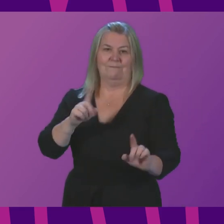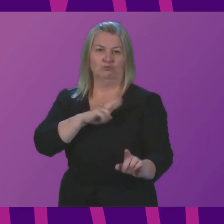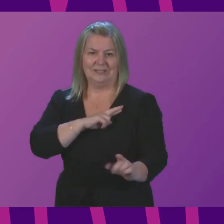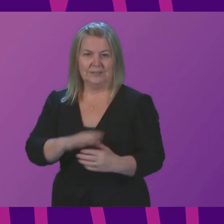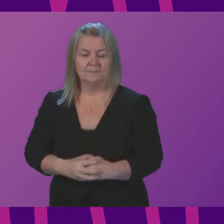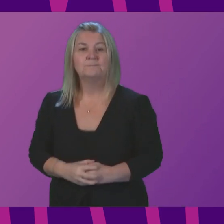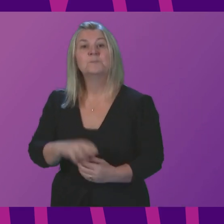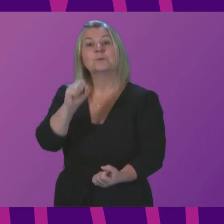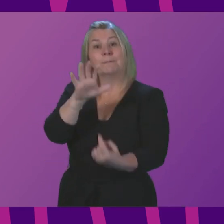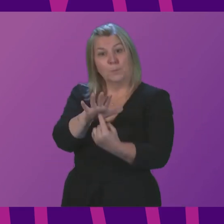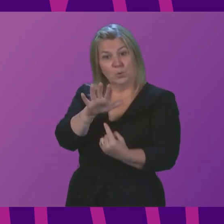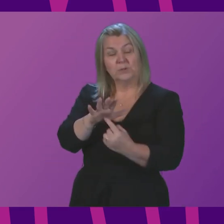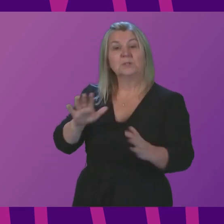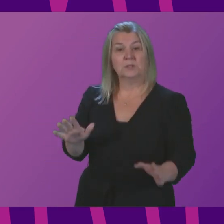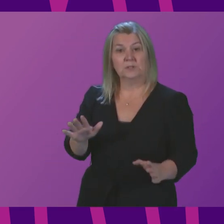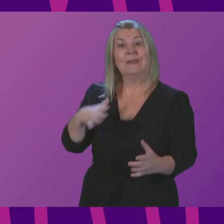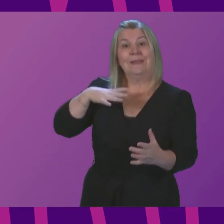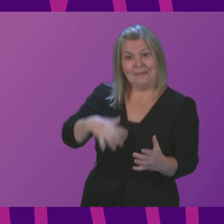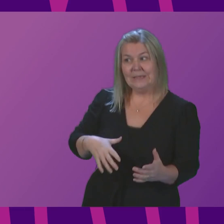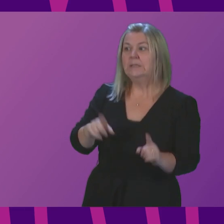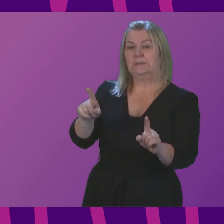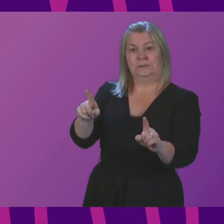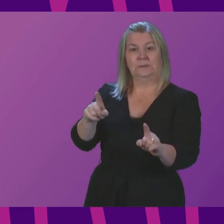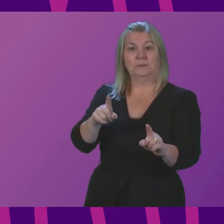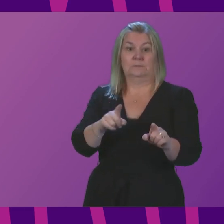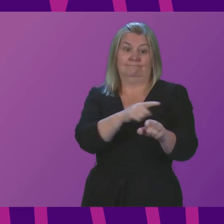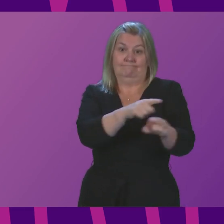that, in all of those things, the needs and wants of victims are to the fore and that